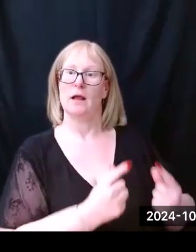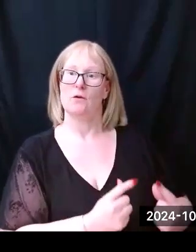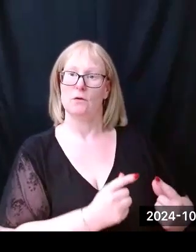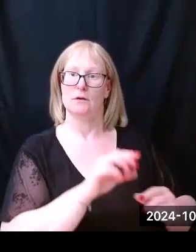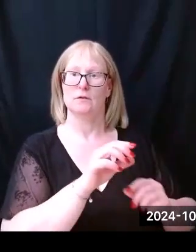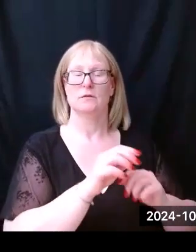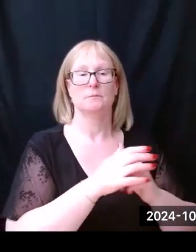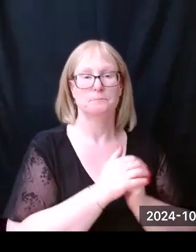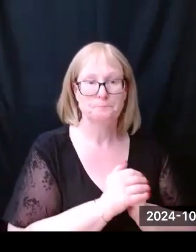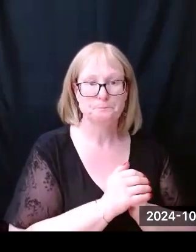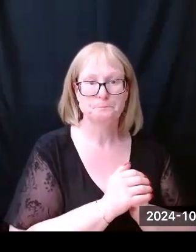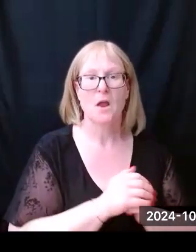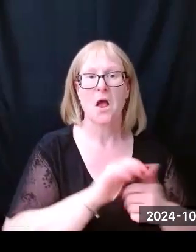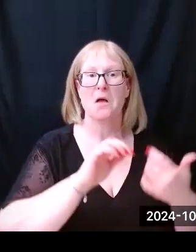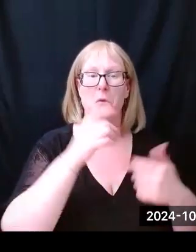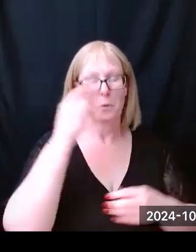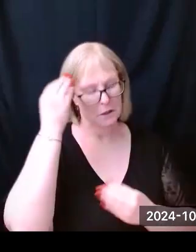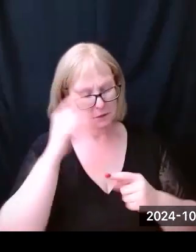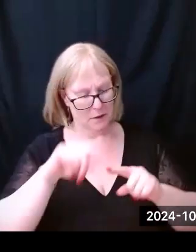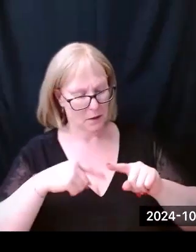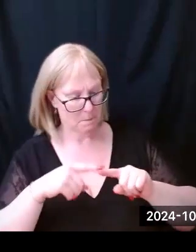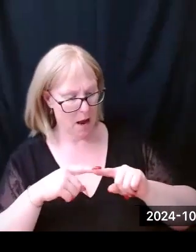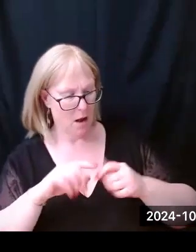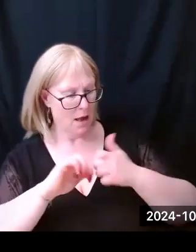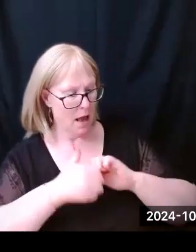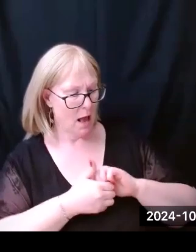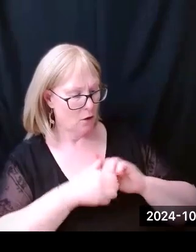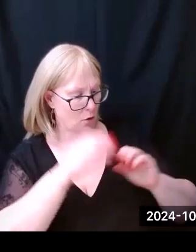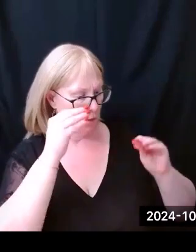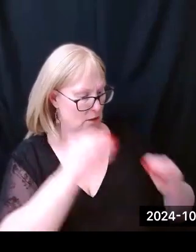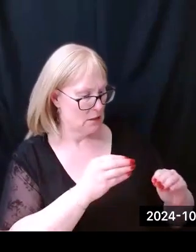we can teach kids how to handle these little buckets of stress.